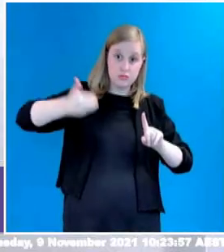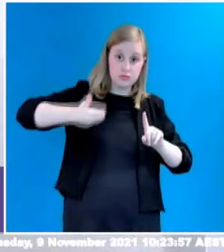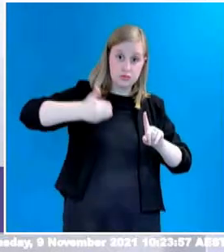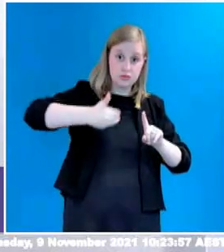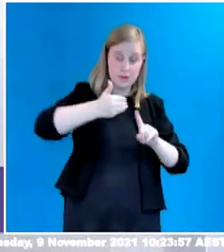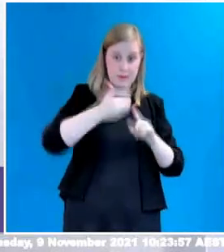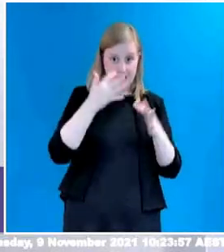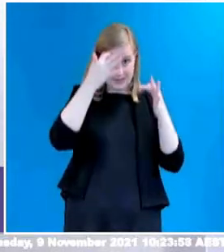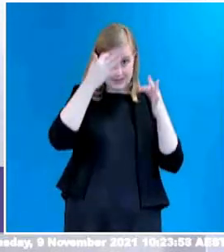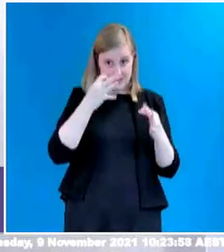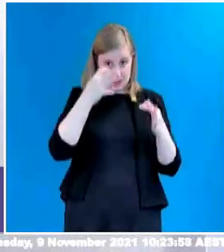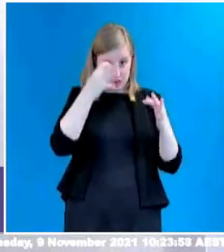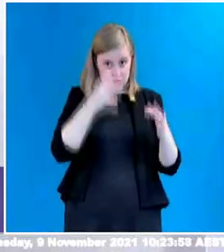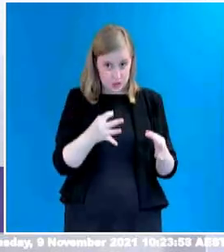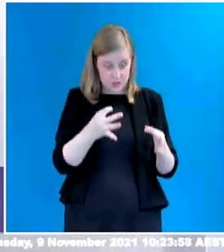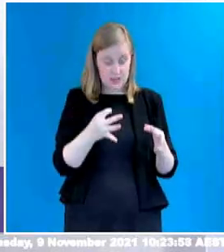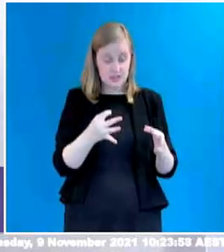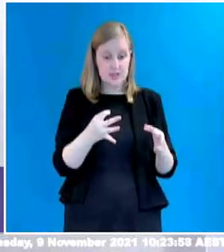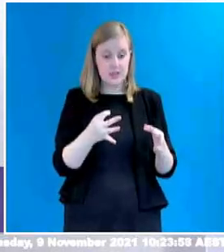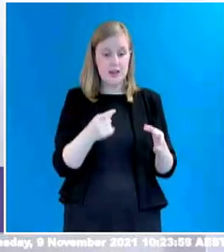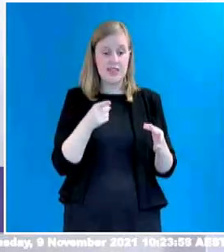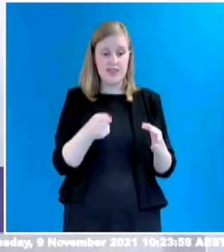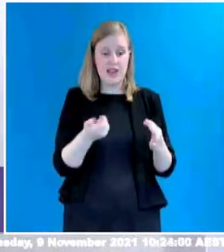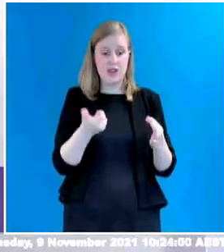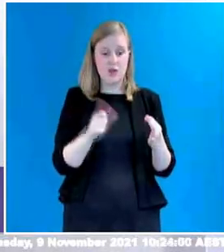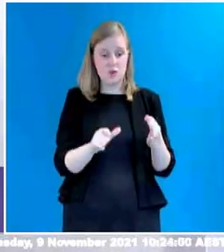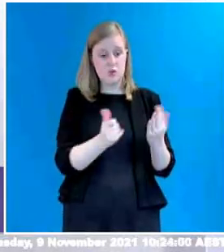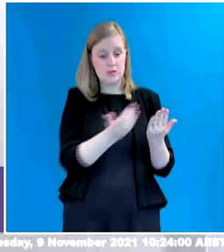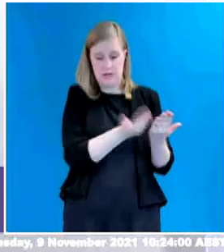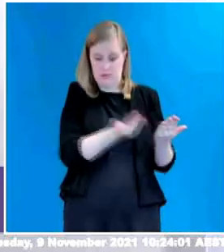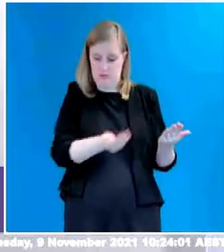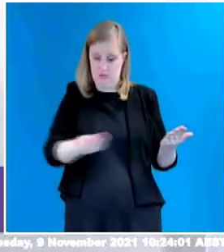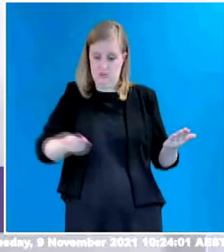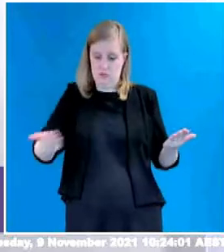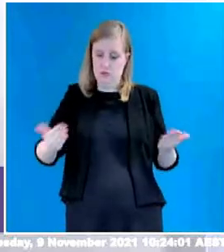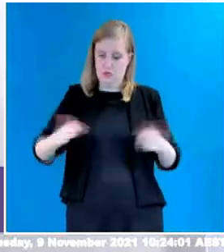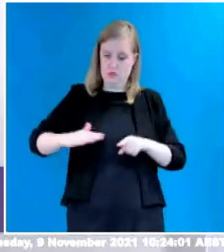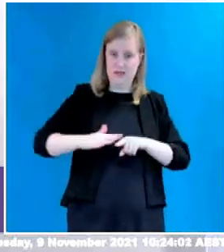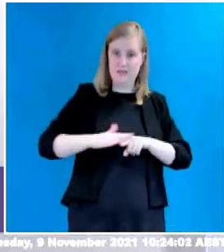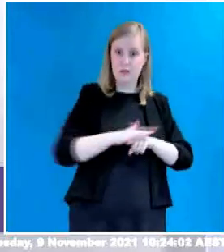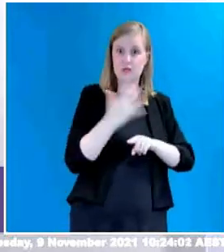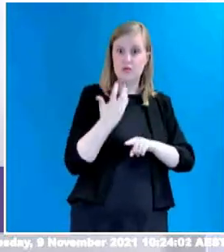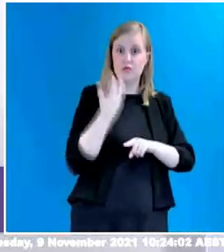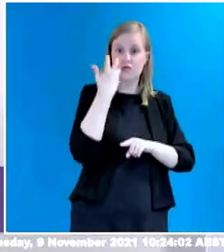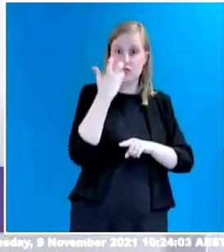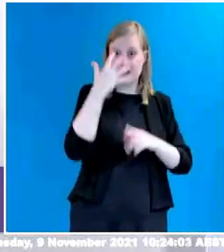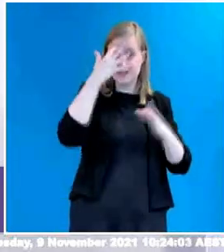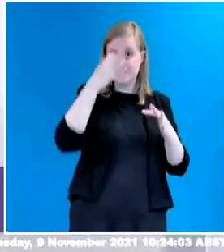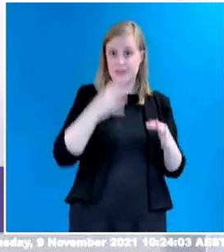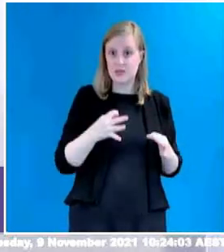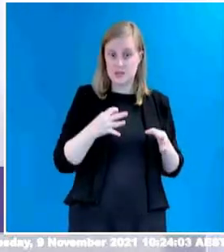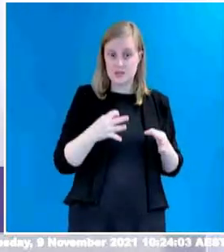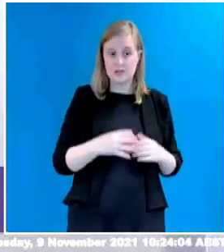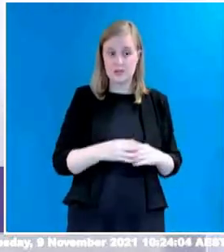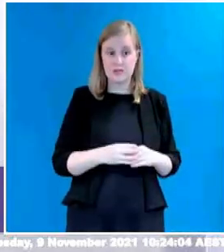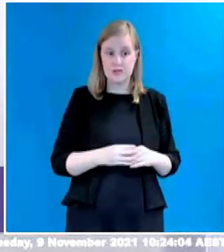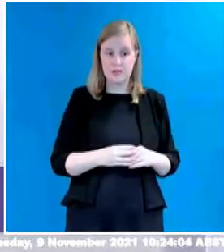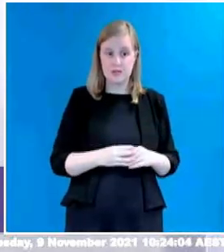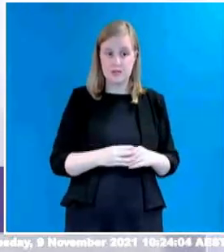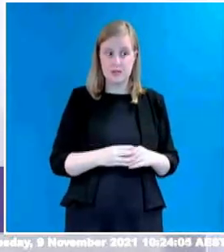Does it inform the legislative assembly's role and/or the broader executive and public authorities?